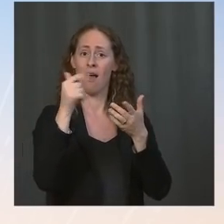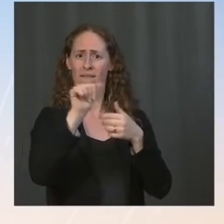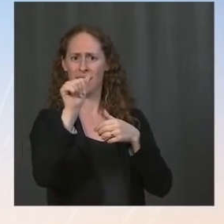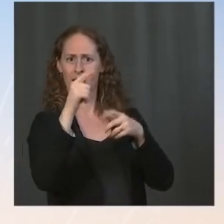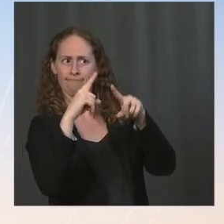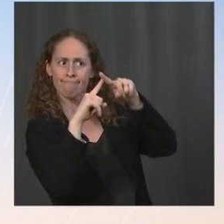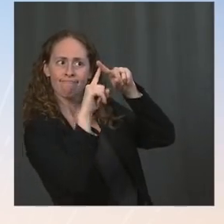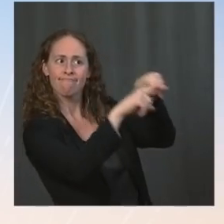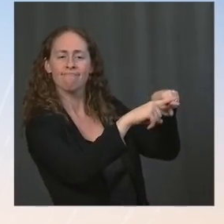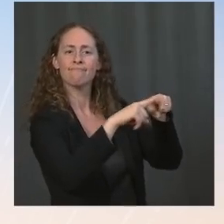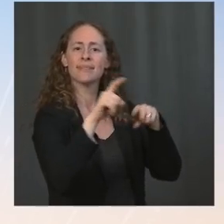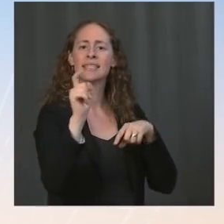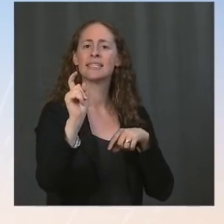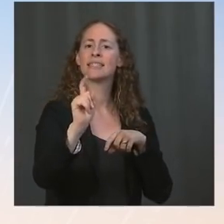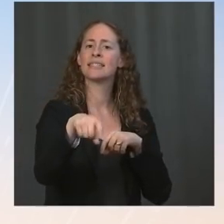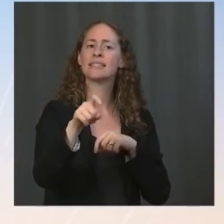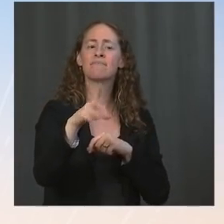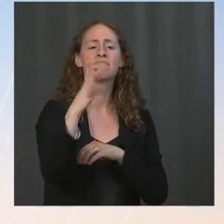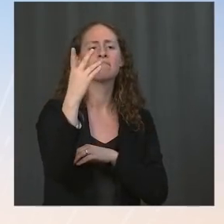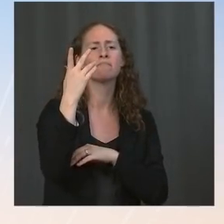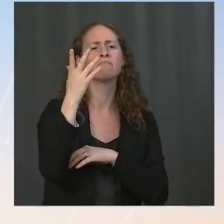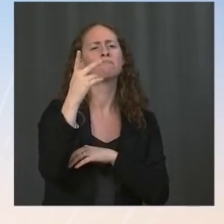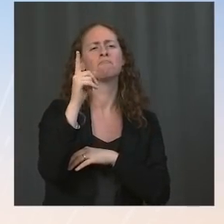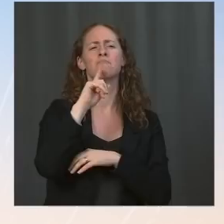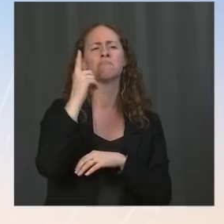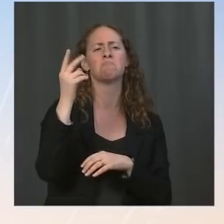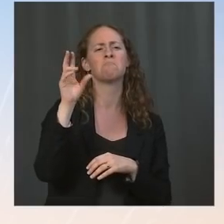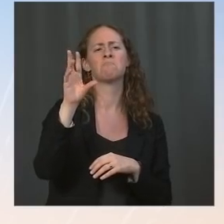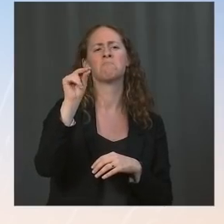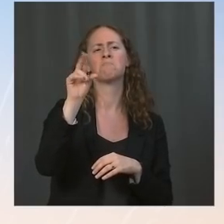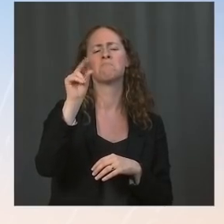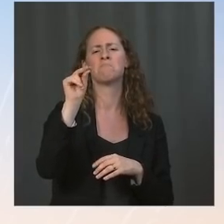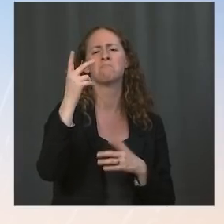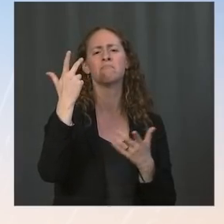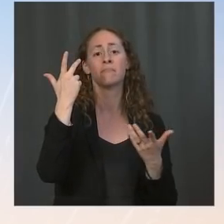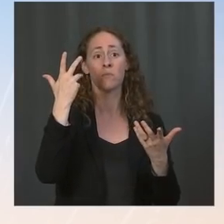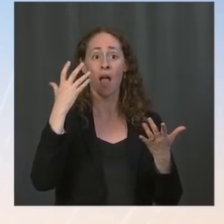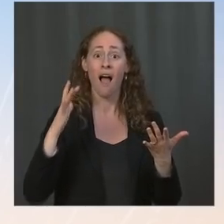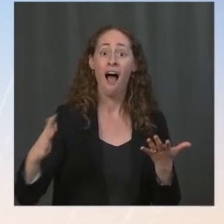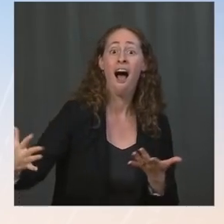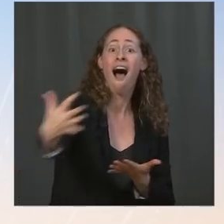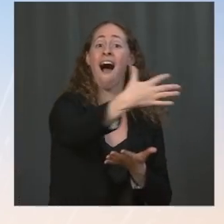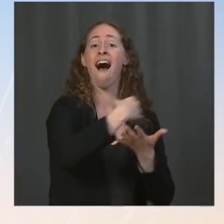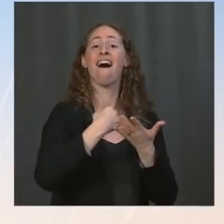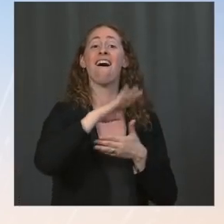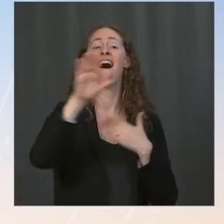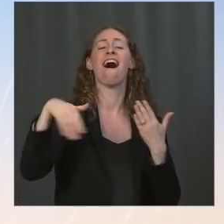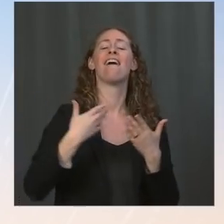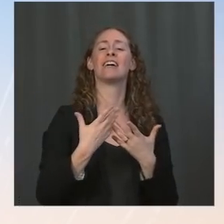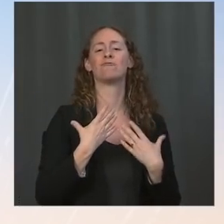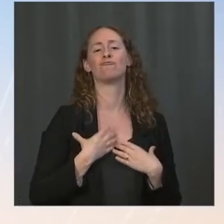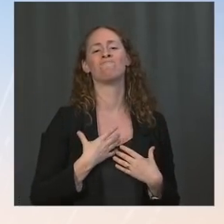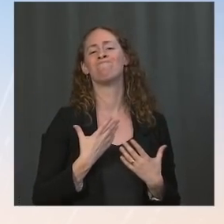with any equipment, but that is not always an option when you are looking to retrograde and move out of a warzone.